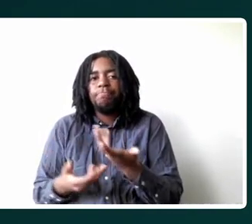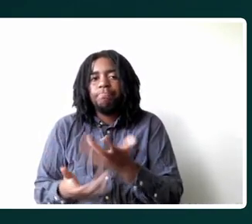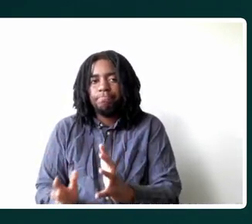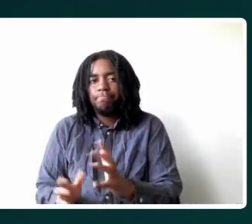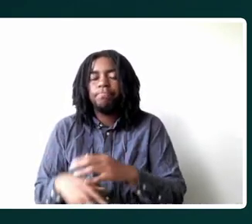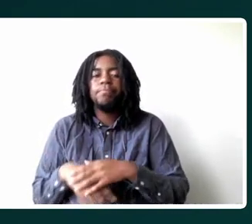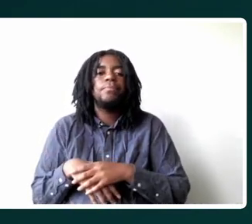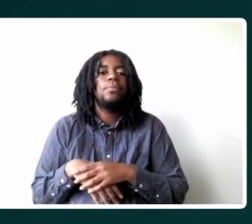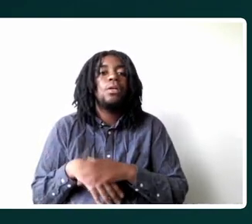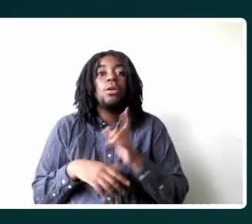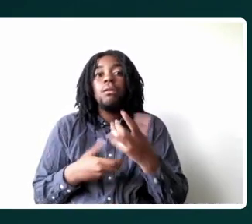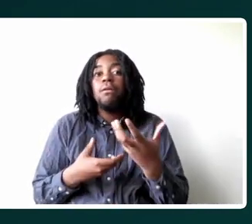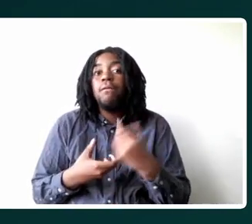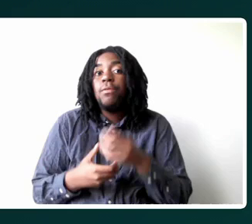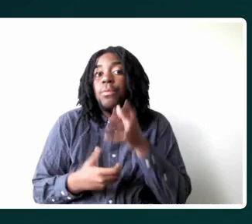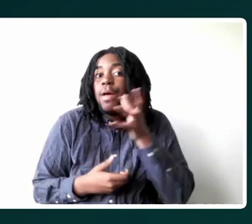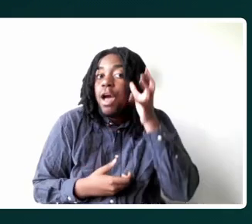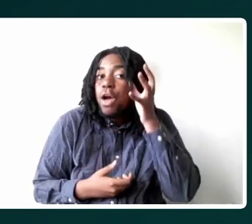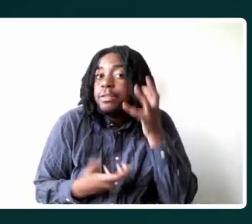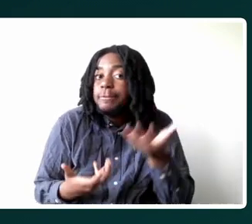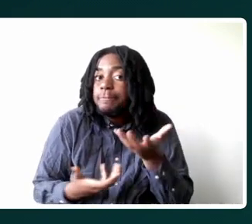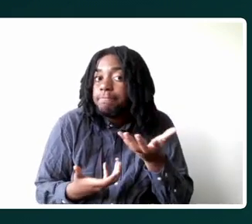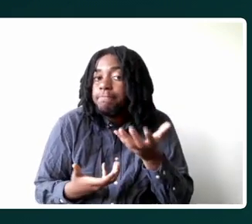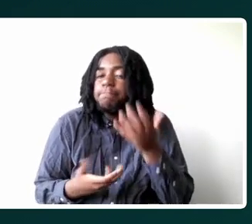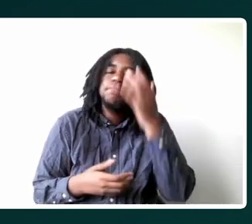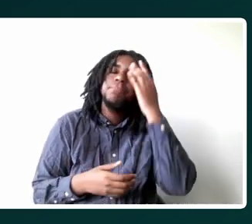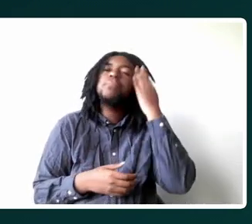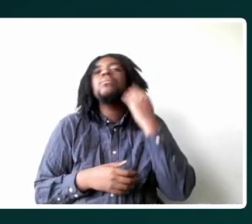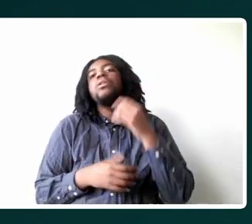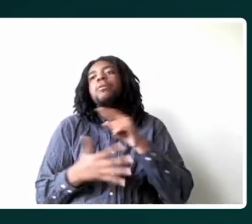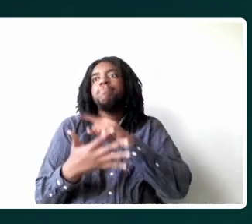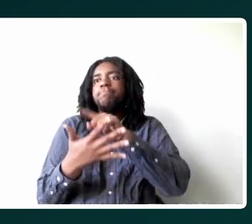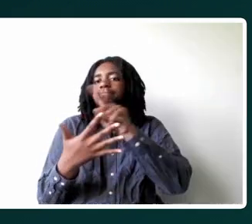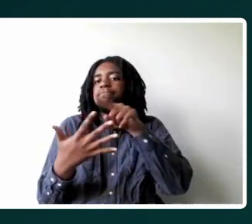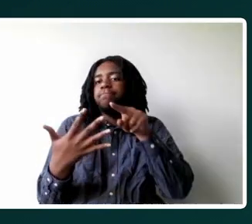parents of those students at one point? So, all of these are considerations for you to think